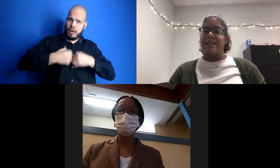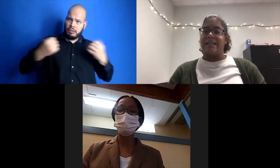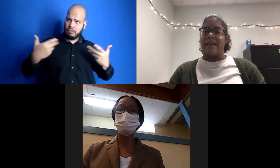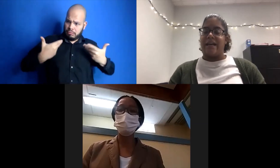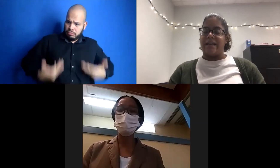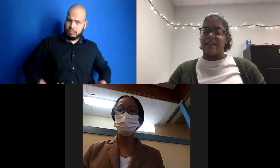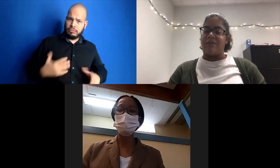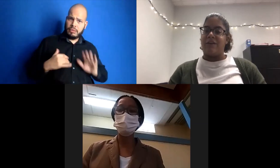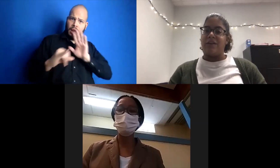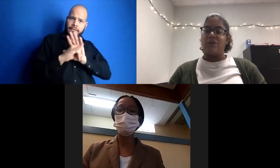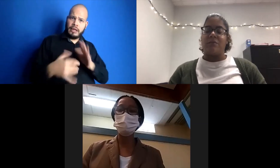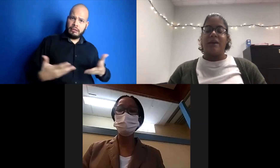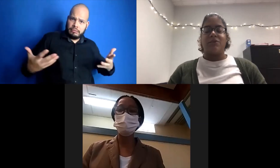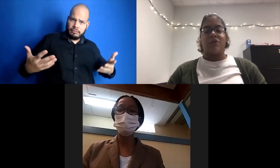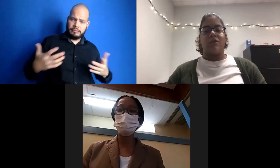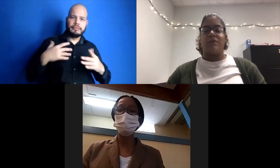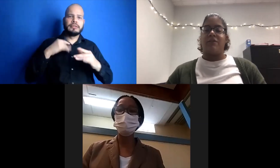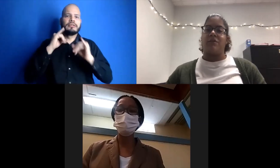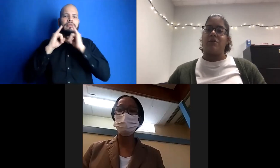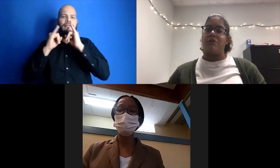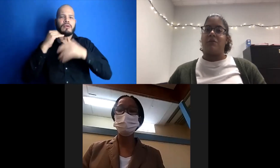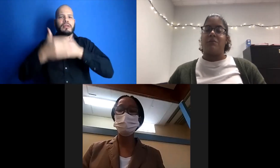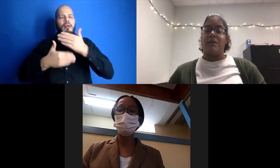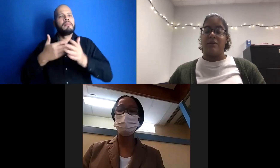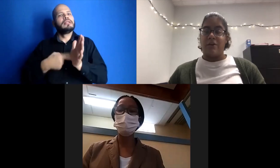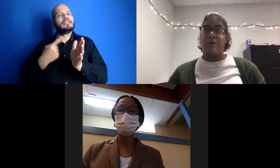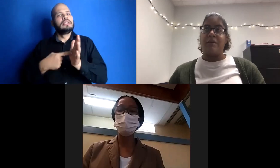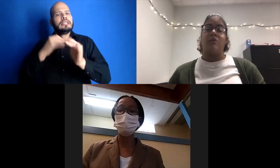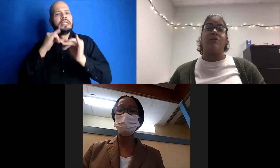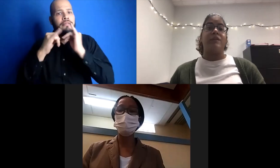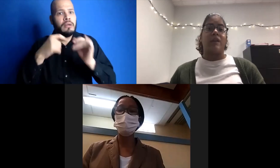that I get that feeling too but I'm sure other deaf and hard of hear hearing people feel that